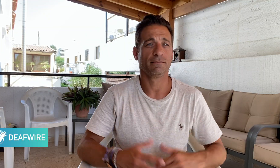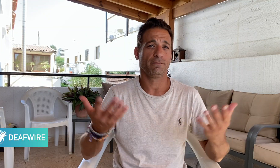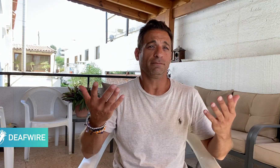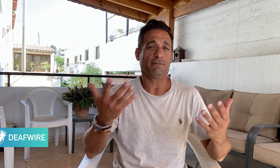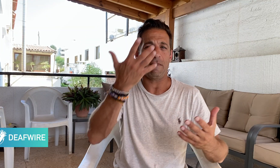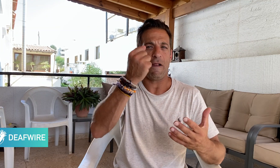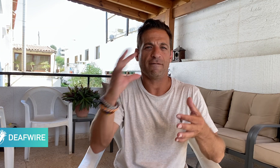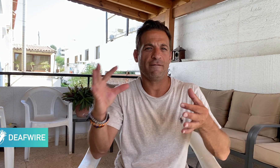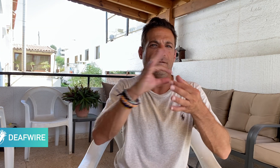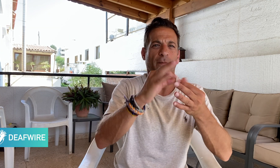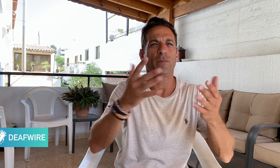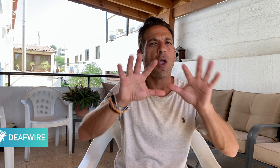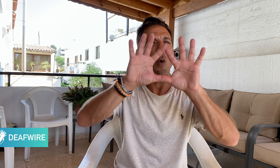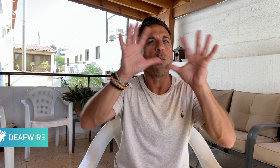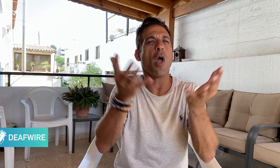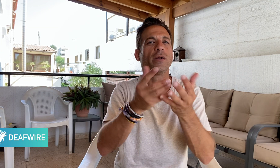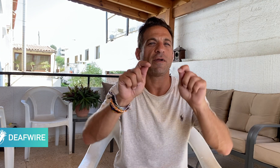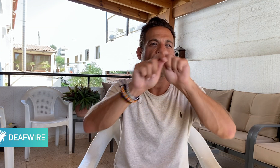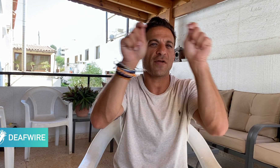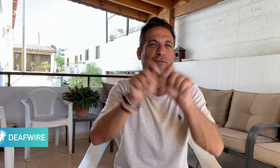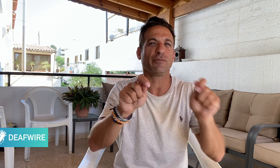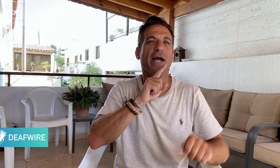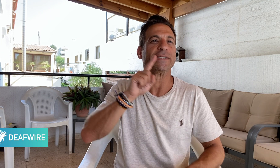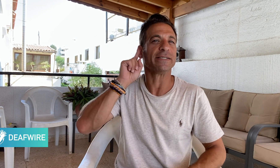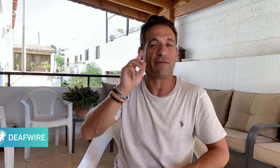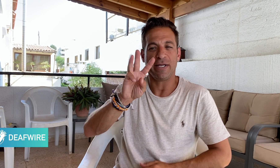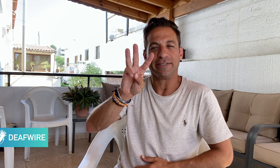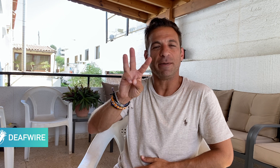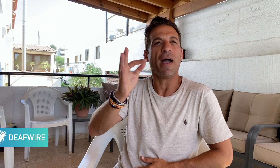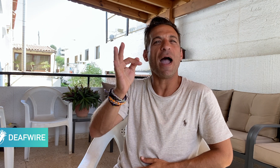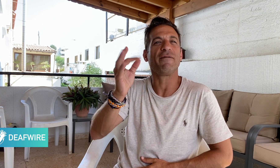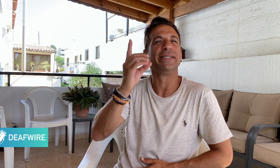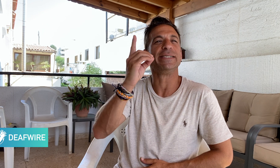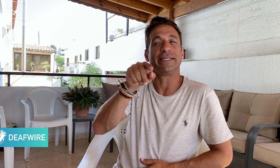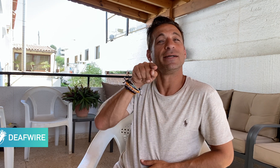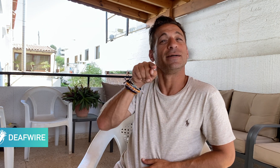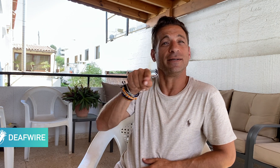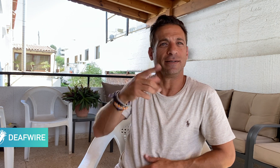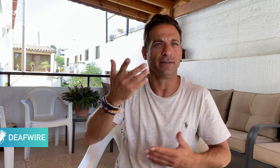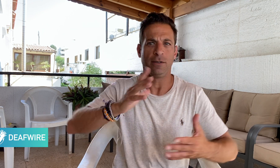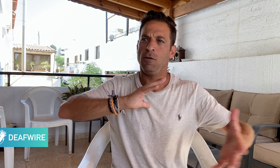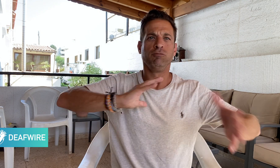According to the World Federation for the Deaf (WFD),